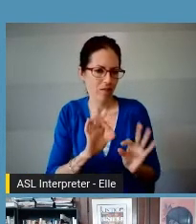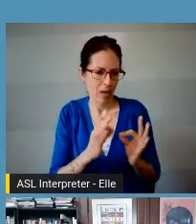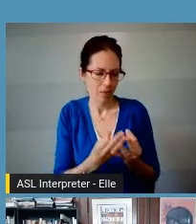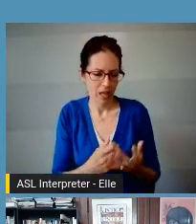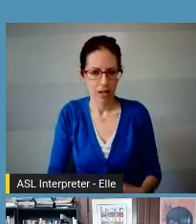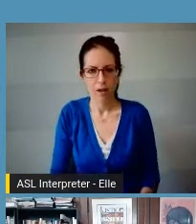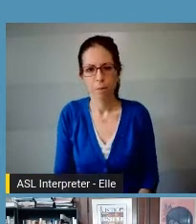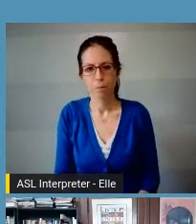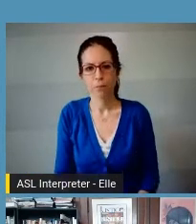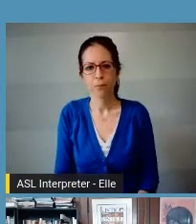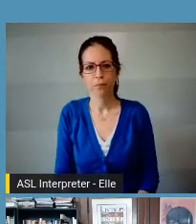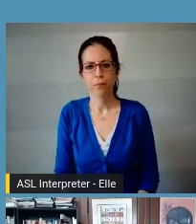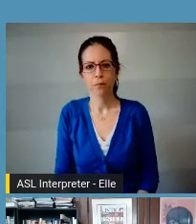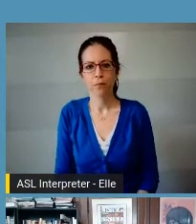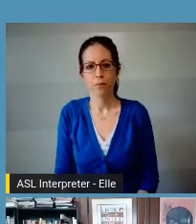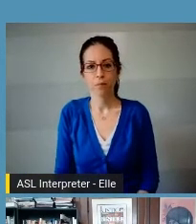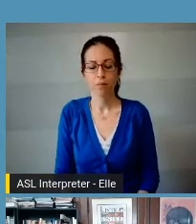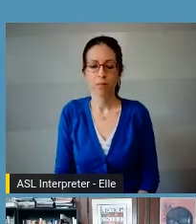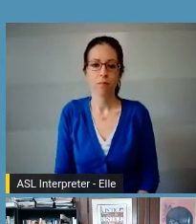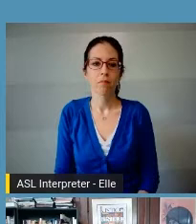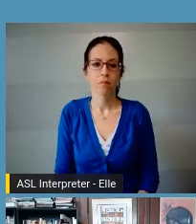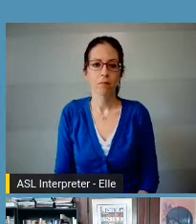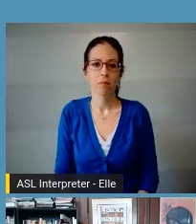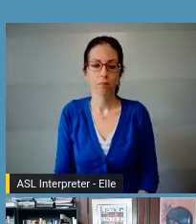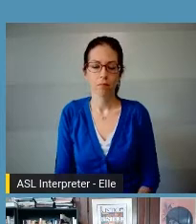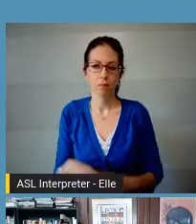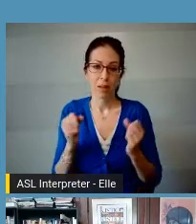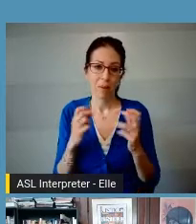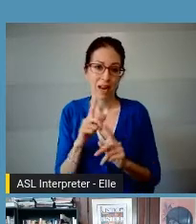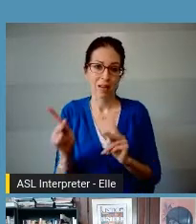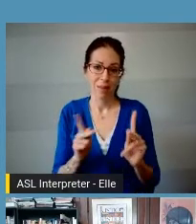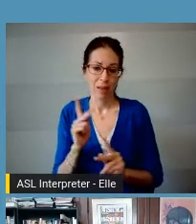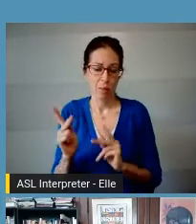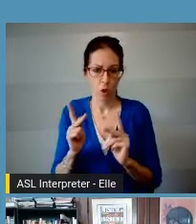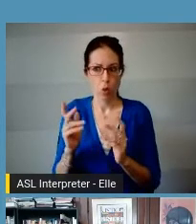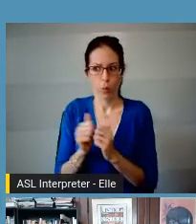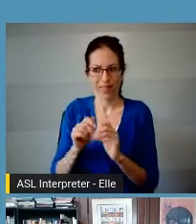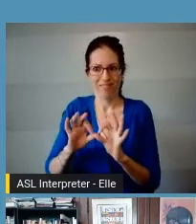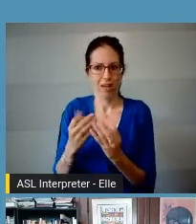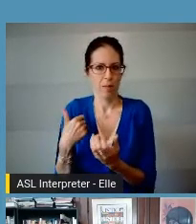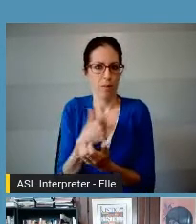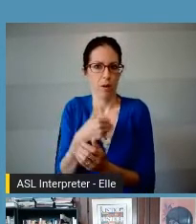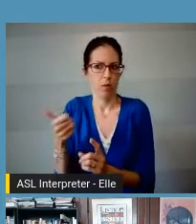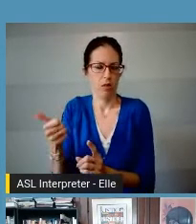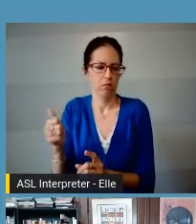who have trauma everywhere don't want to talk about it and so it is hard to collect the